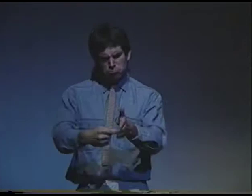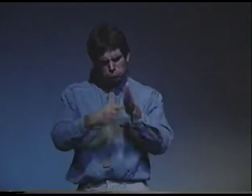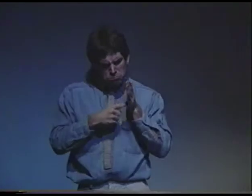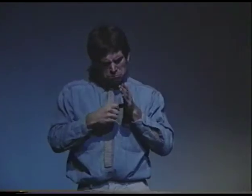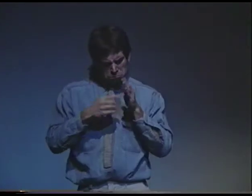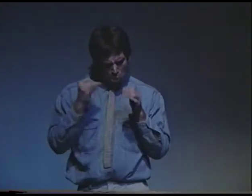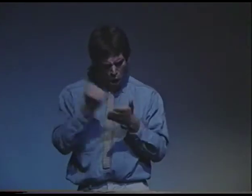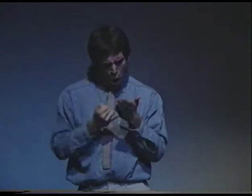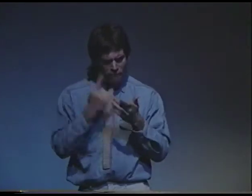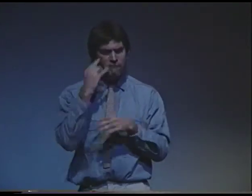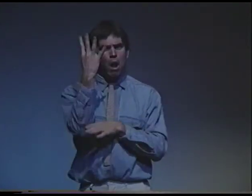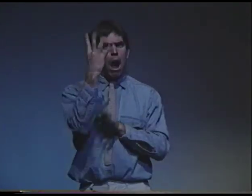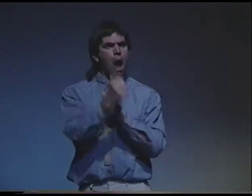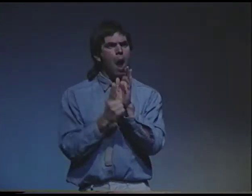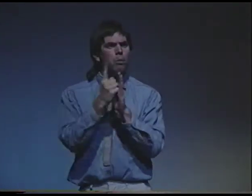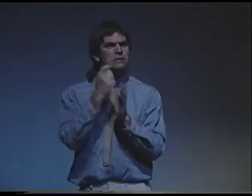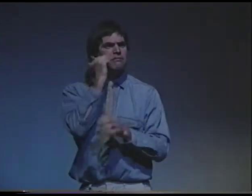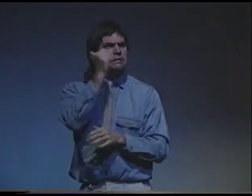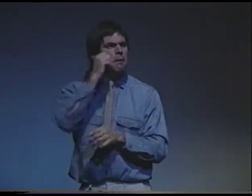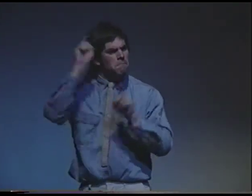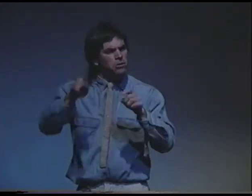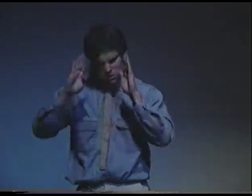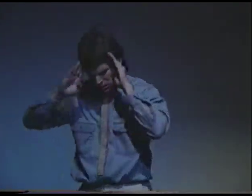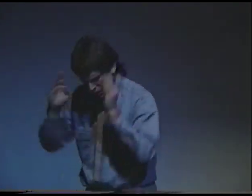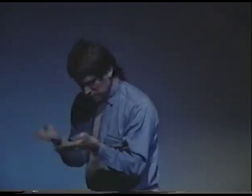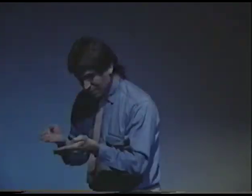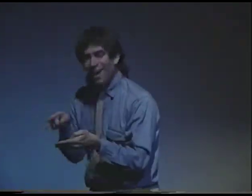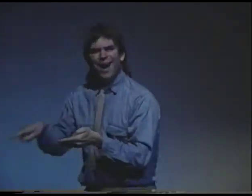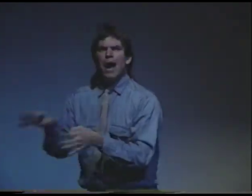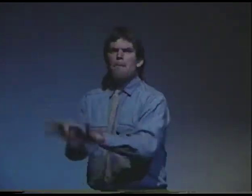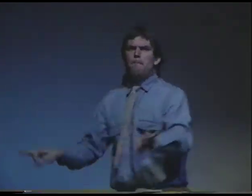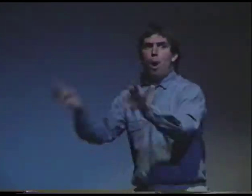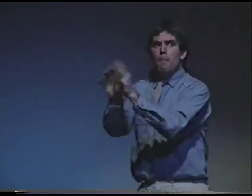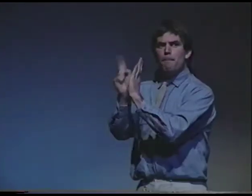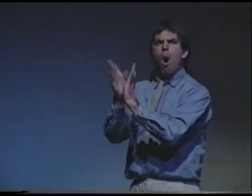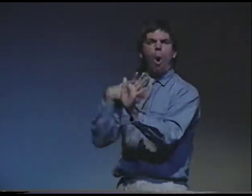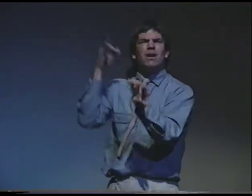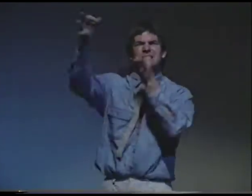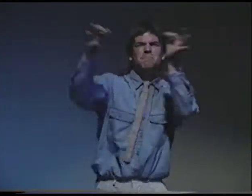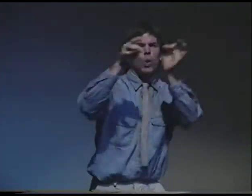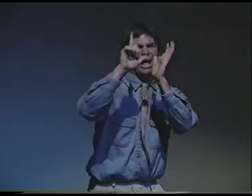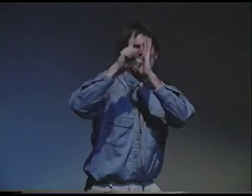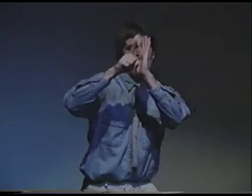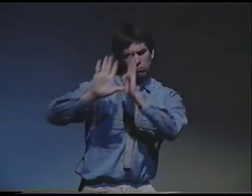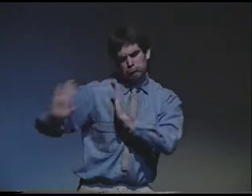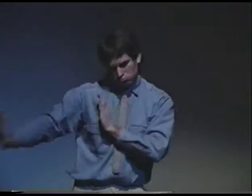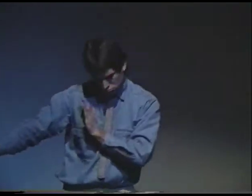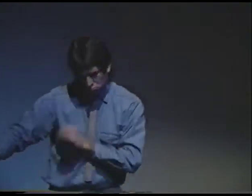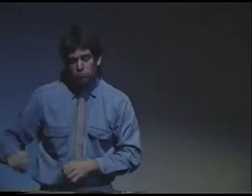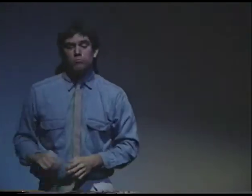And the emphasis was on art. The requirements were like four hours a day on art.